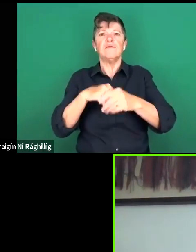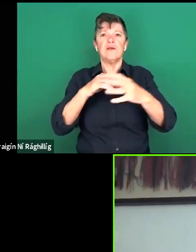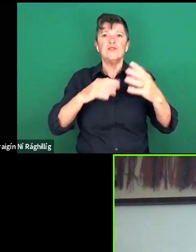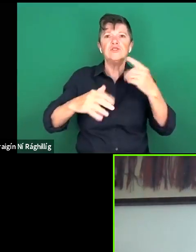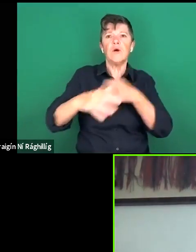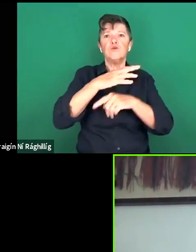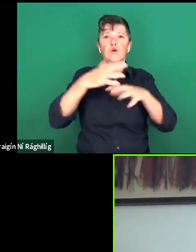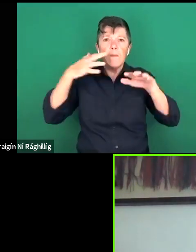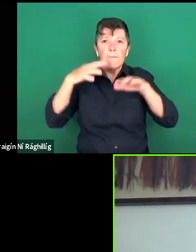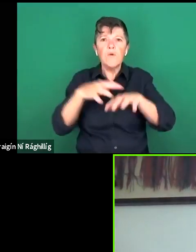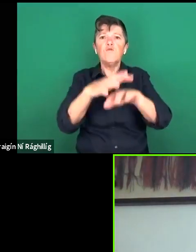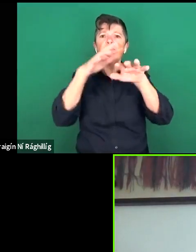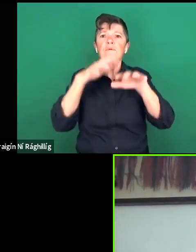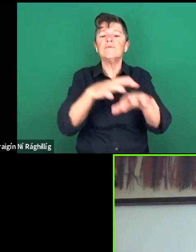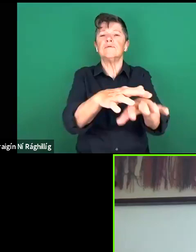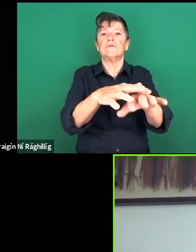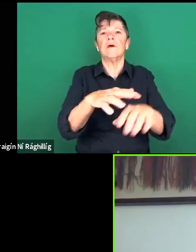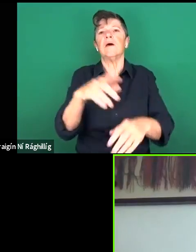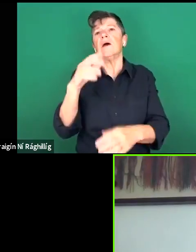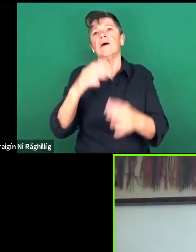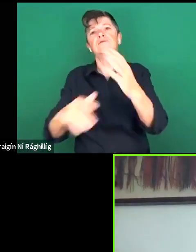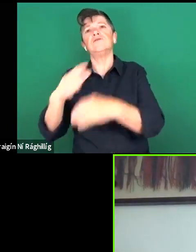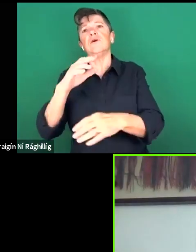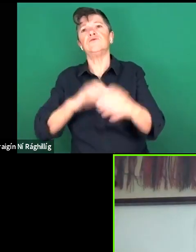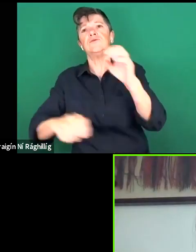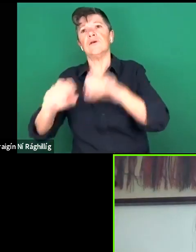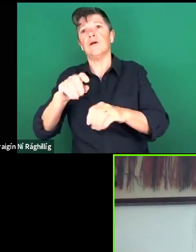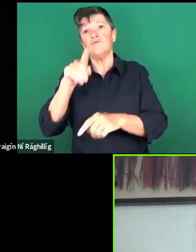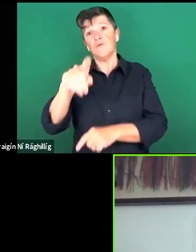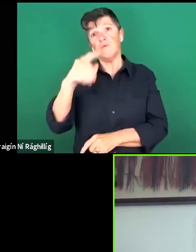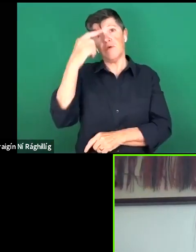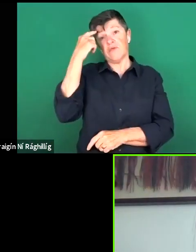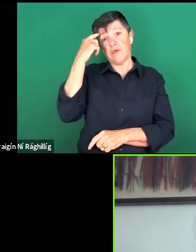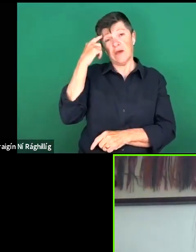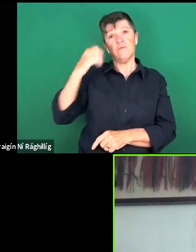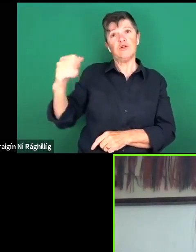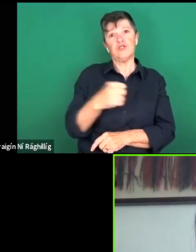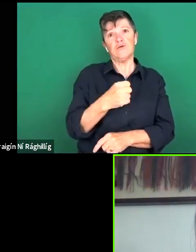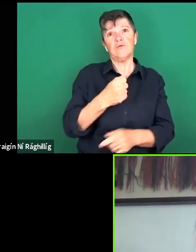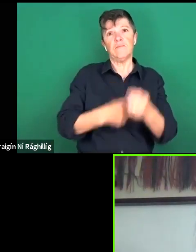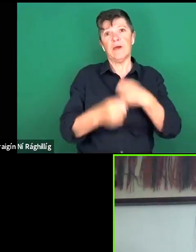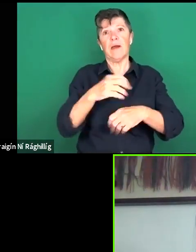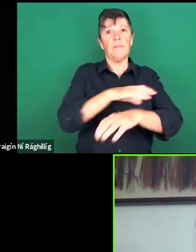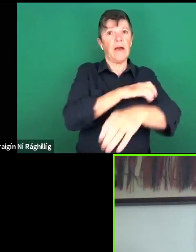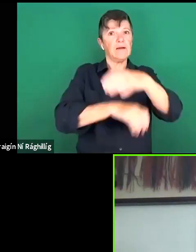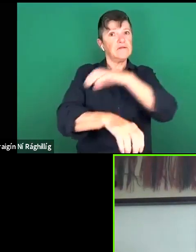European states have gone through. Do we have a more